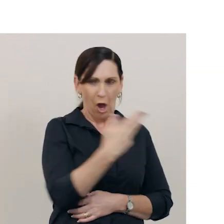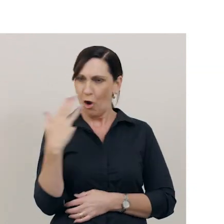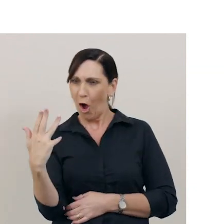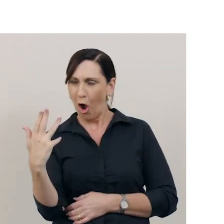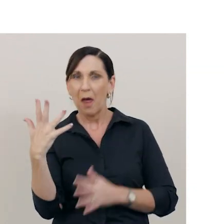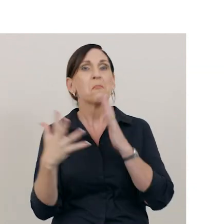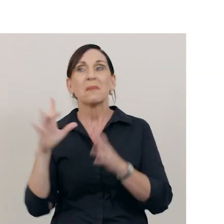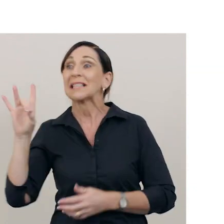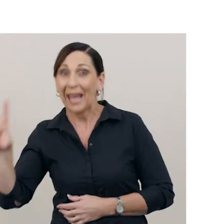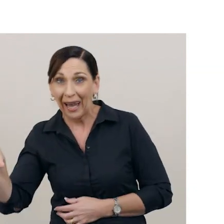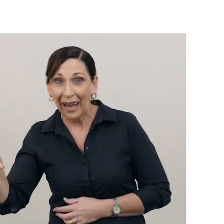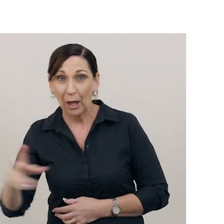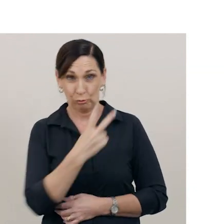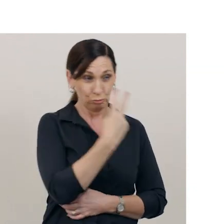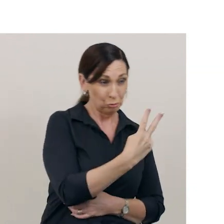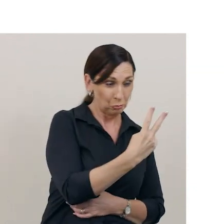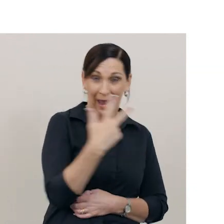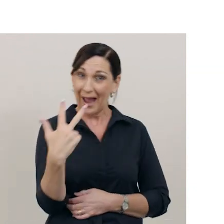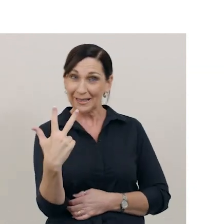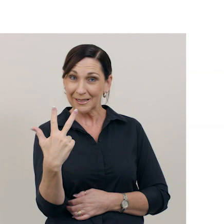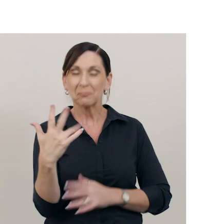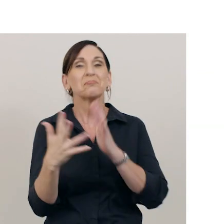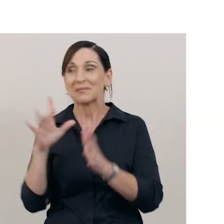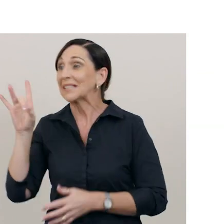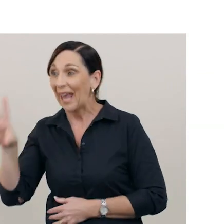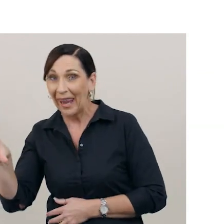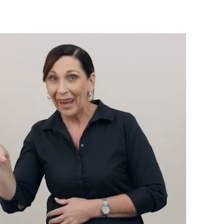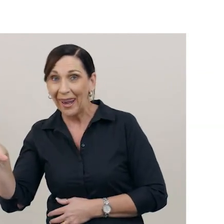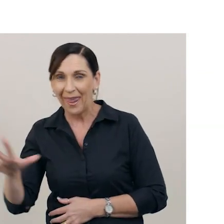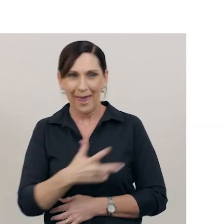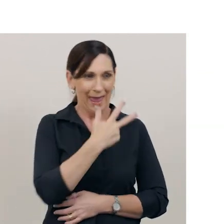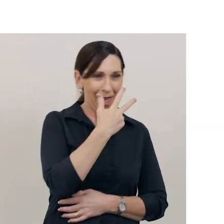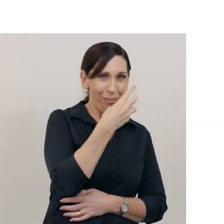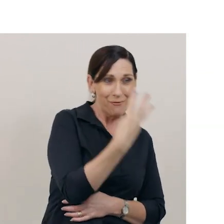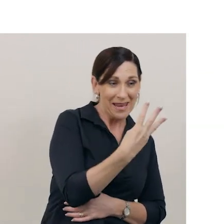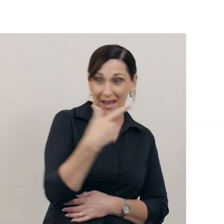2 and 8, that makes 10. 3 and 7, that makes 10.